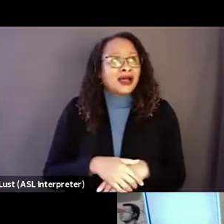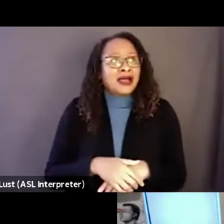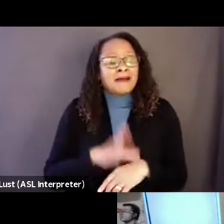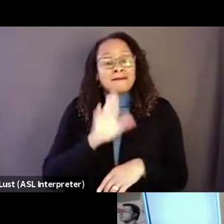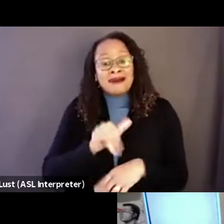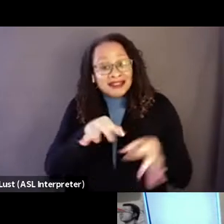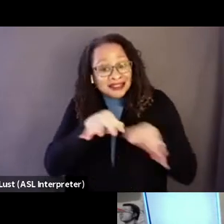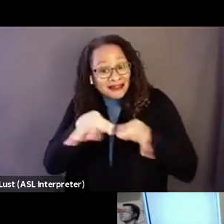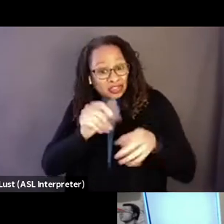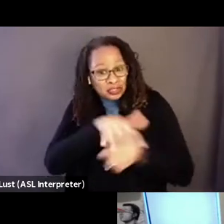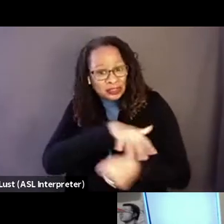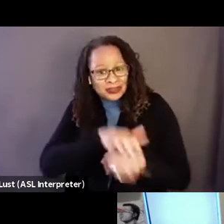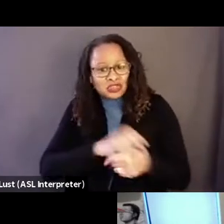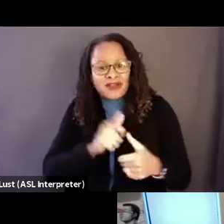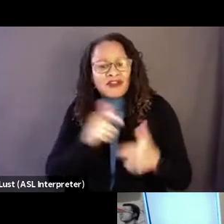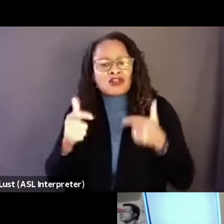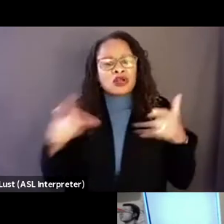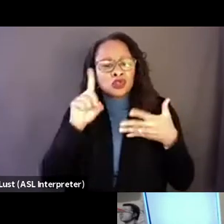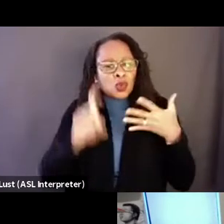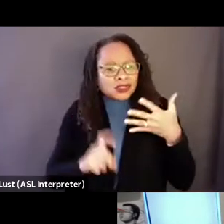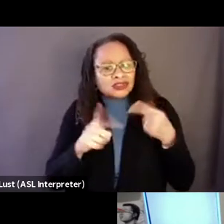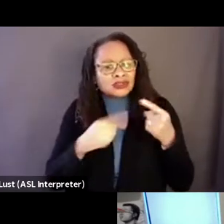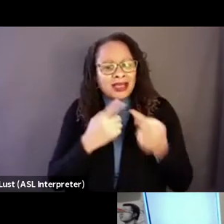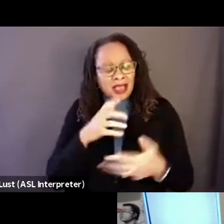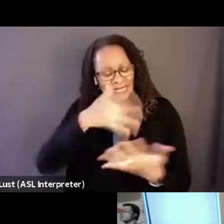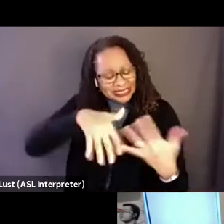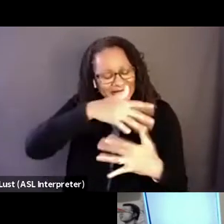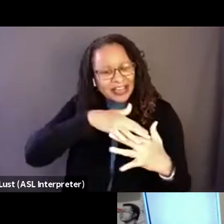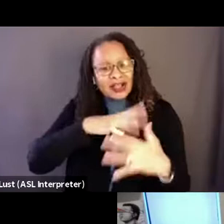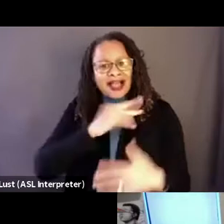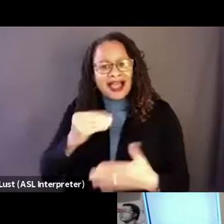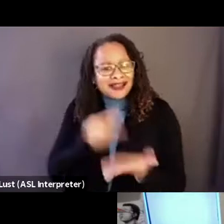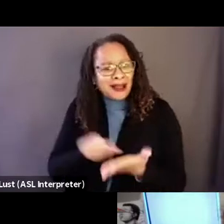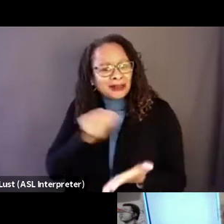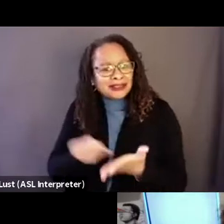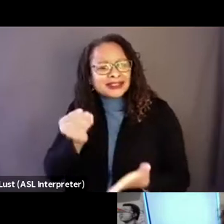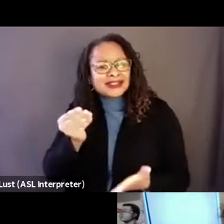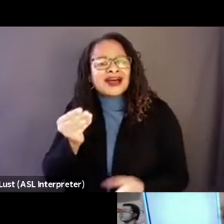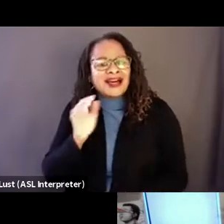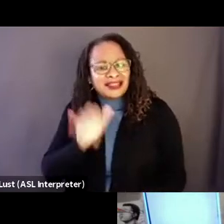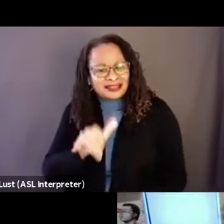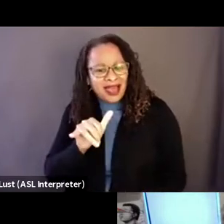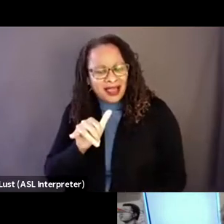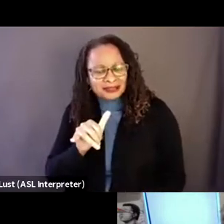there were larger questions about society and capitalism that would just rise up and come out of it